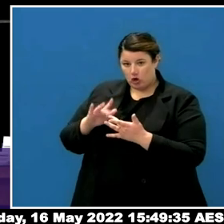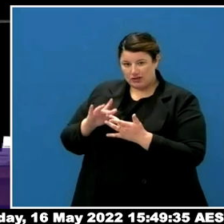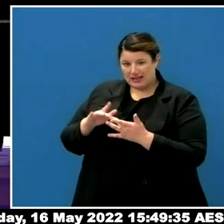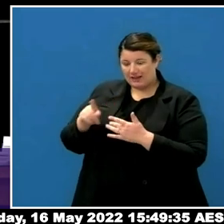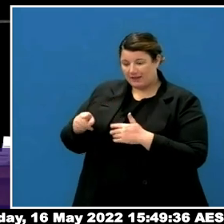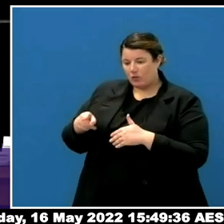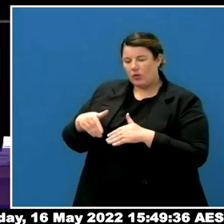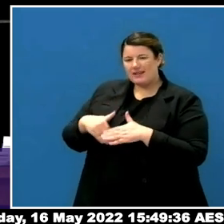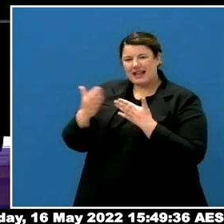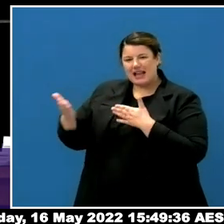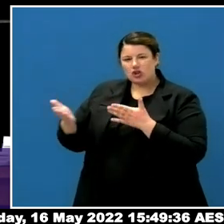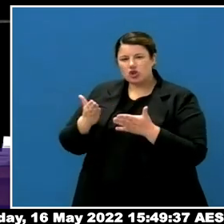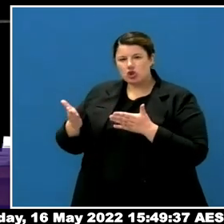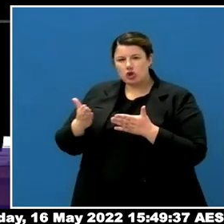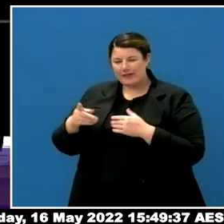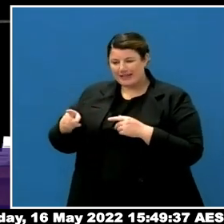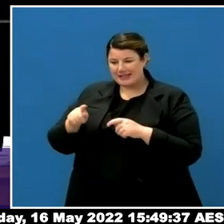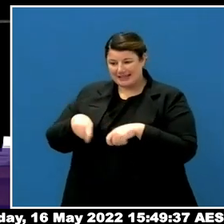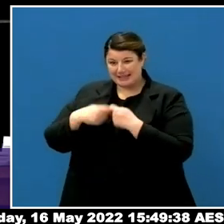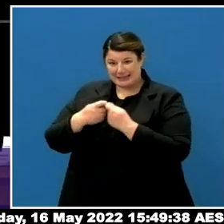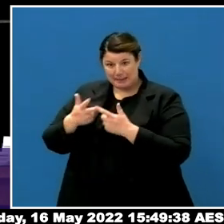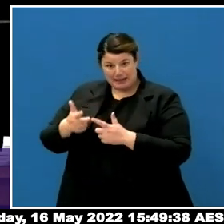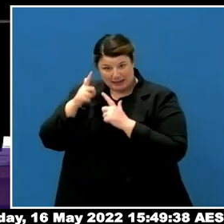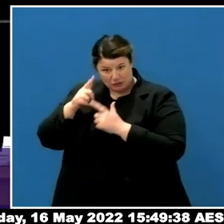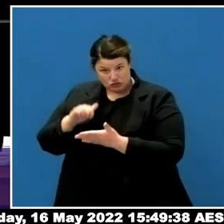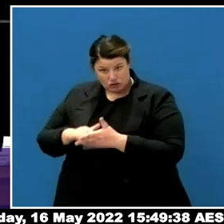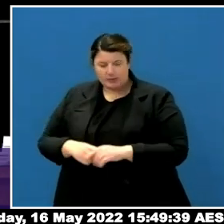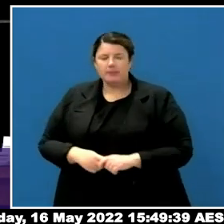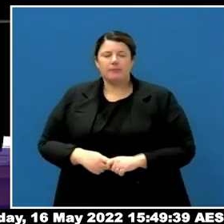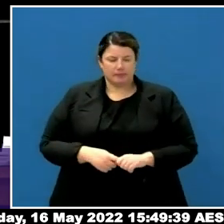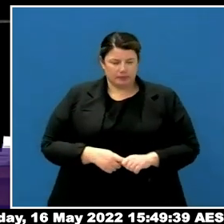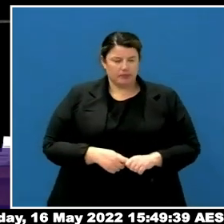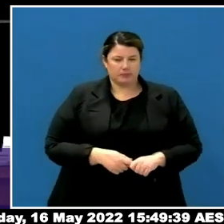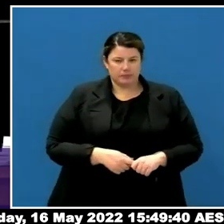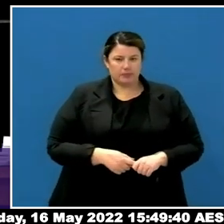Yes. MR FOGARTY: I think in your statement you refer to there being a turnover